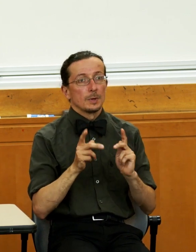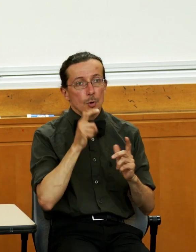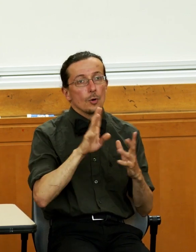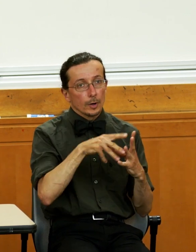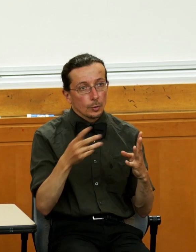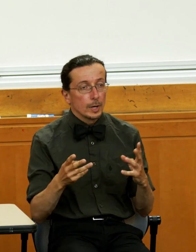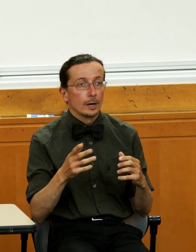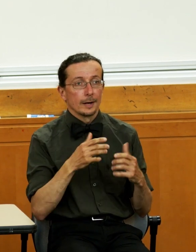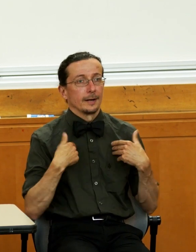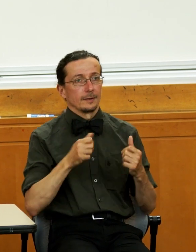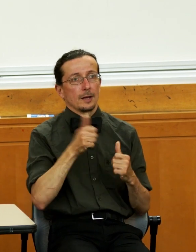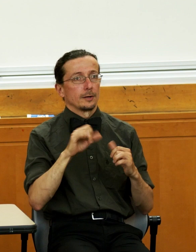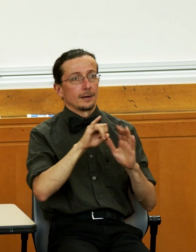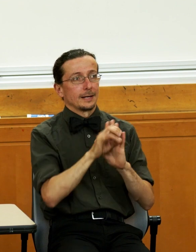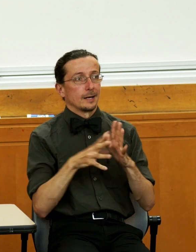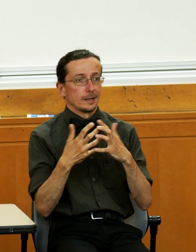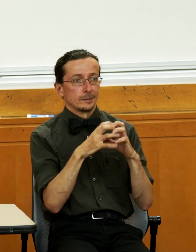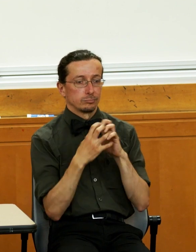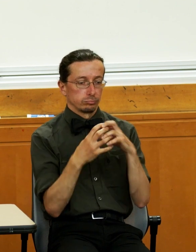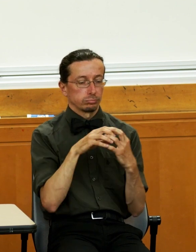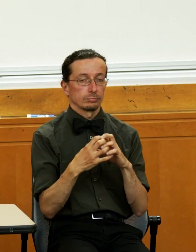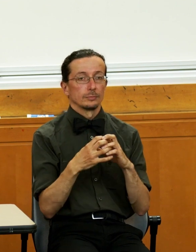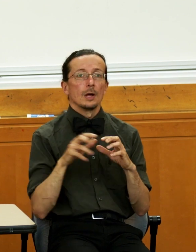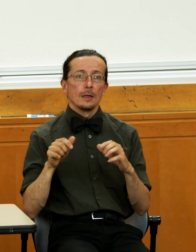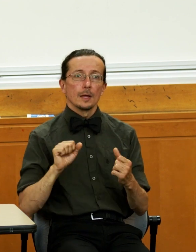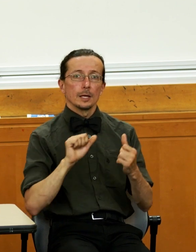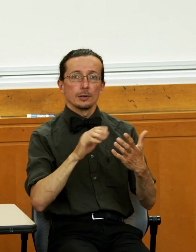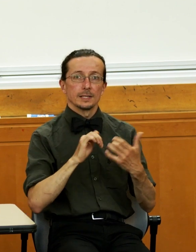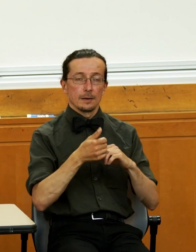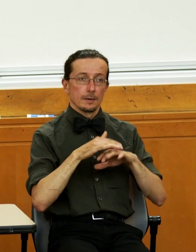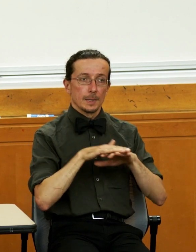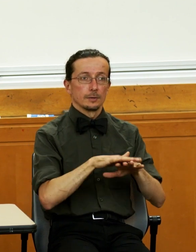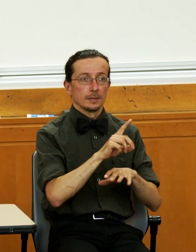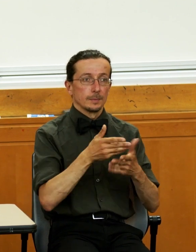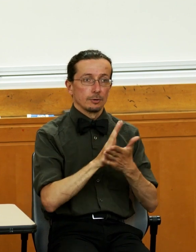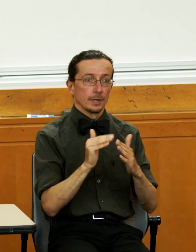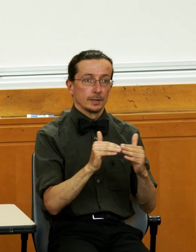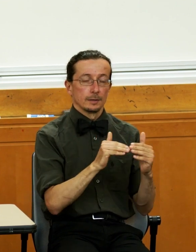to address the ways that the more mainstream disability rights movement of the 1970s left